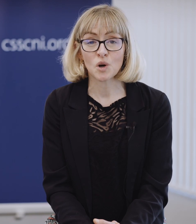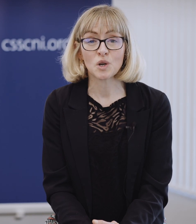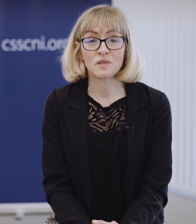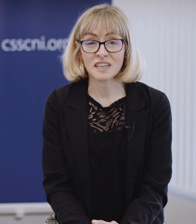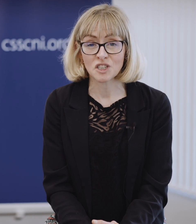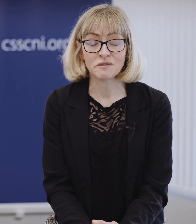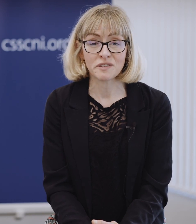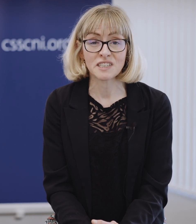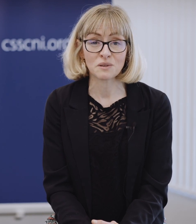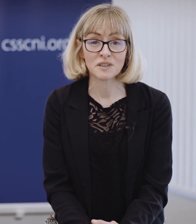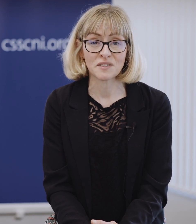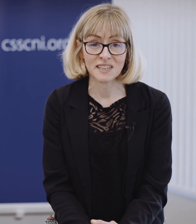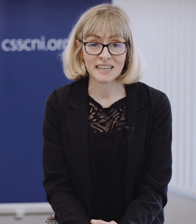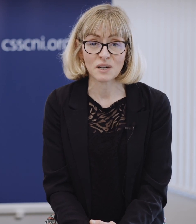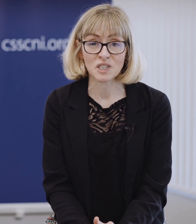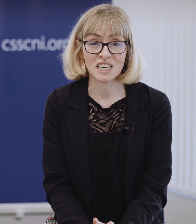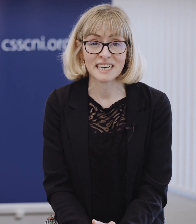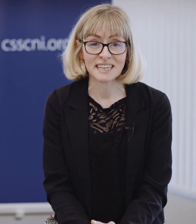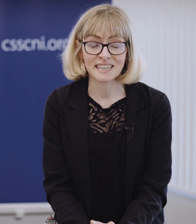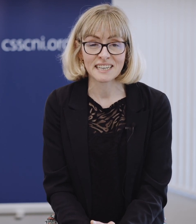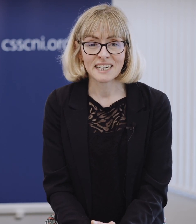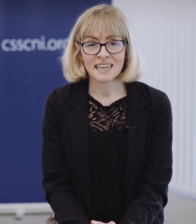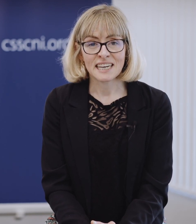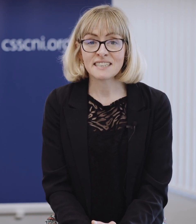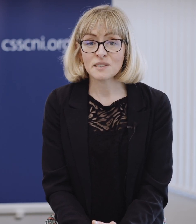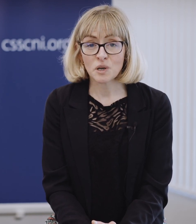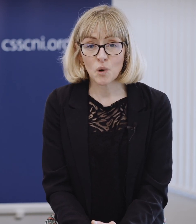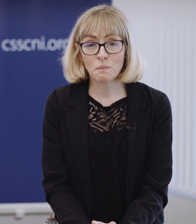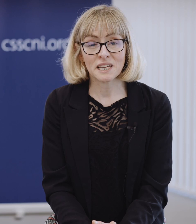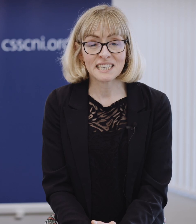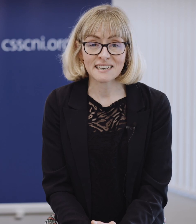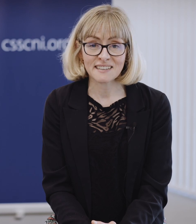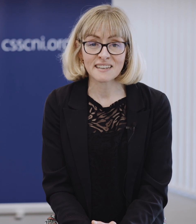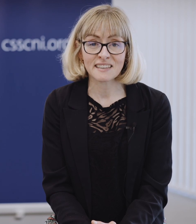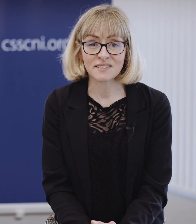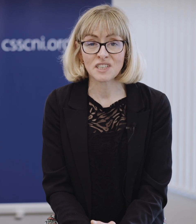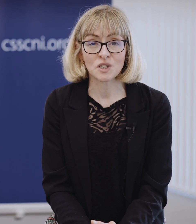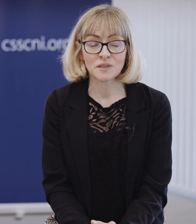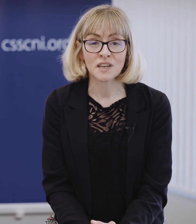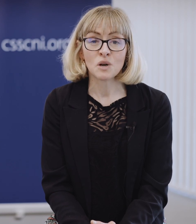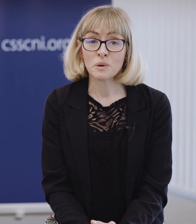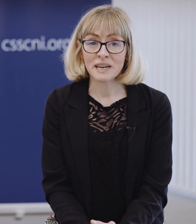enjoy over 150 hours of sign language learning. It is our hope that in accessing these videos we